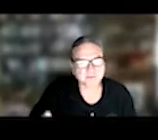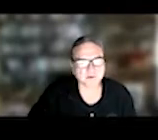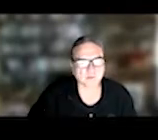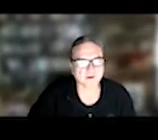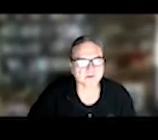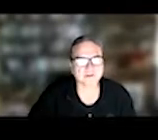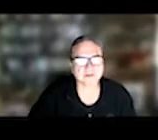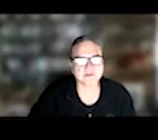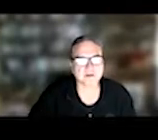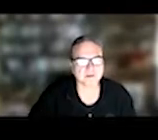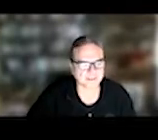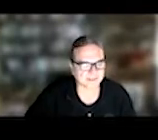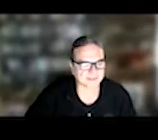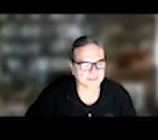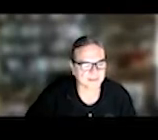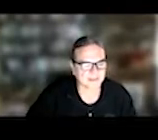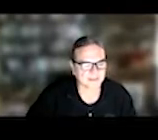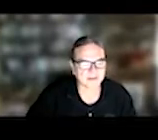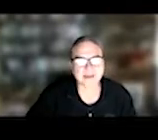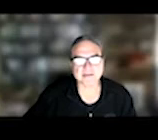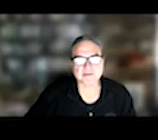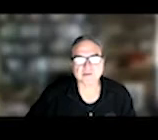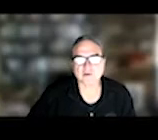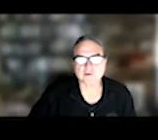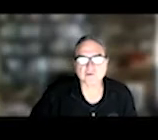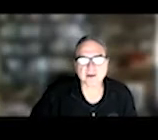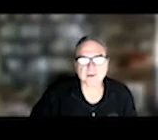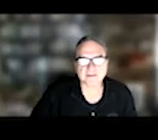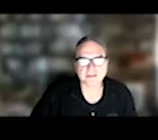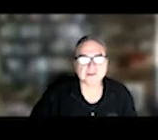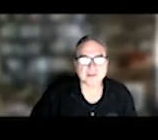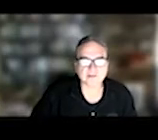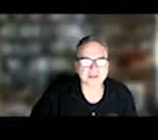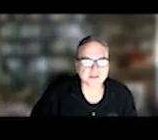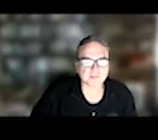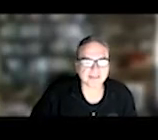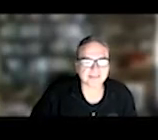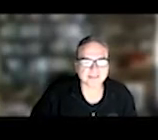much more work trying to understand the impact of historical trauma and the intergenerational basis